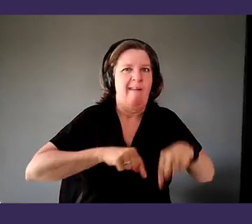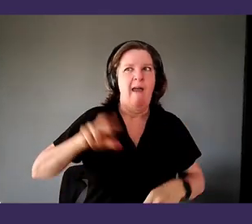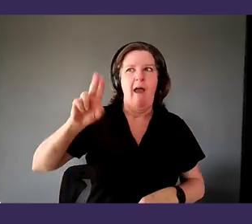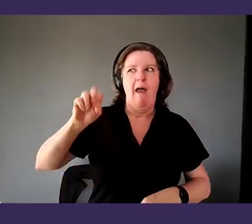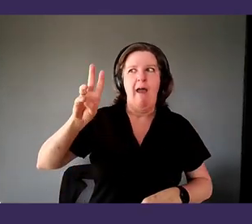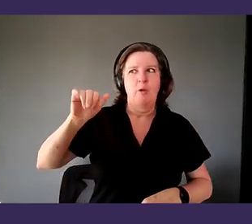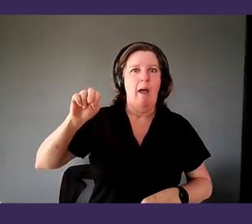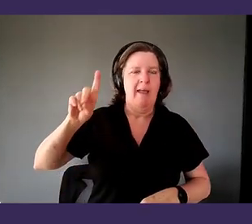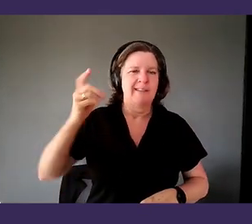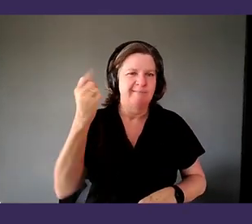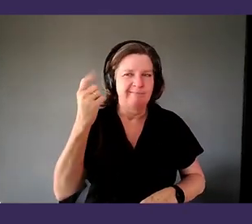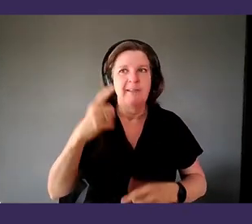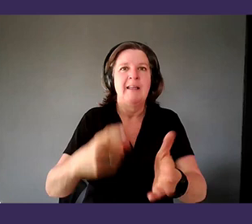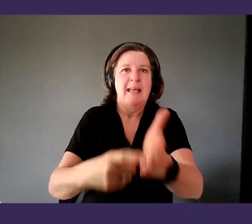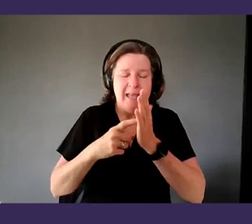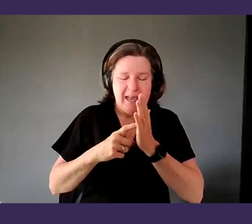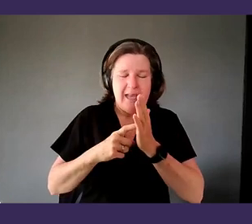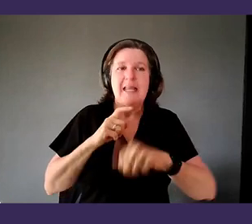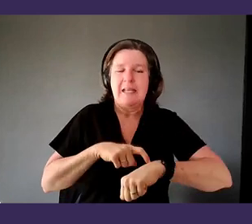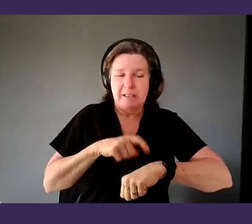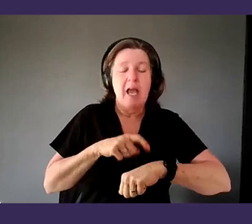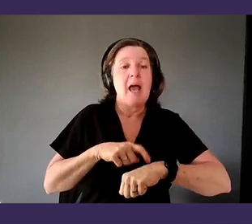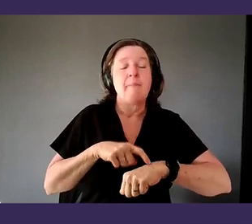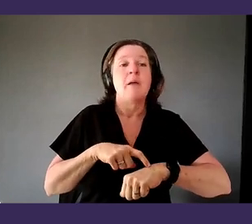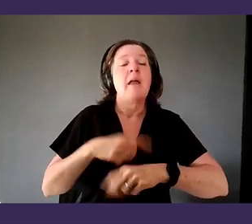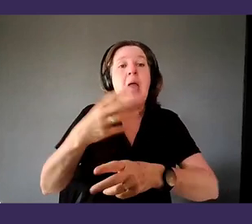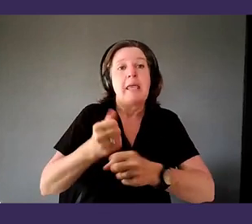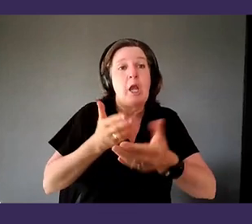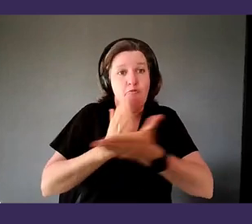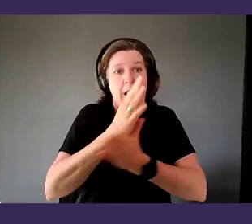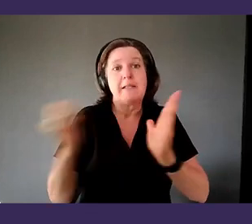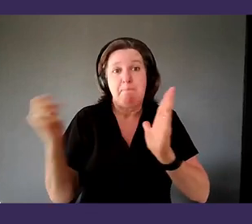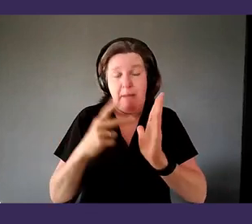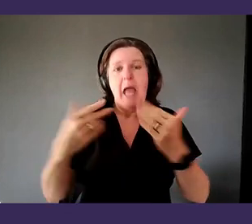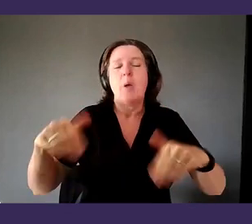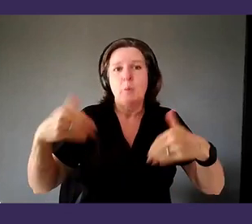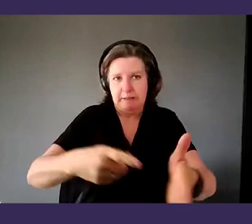and restoration of rights always takes quite some time. I know we've done some in the past.